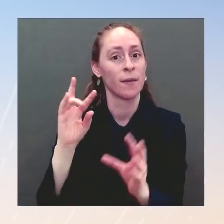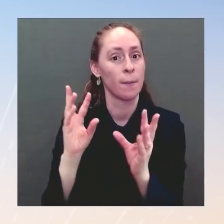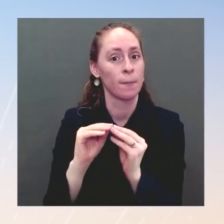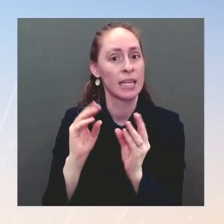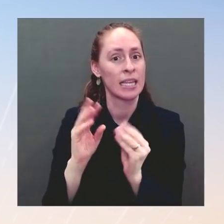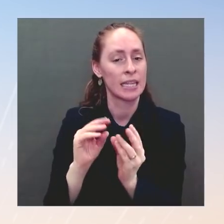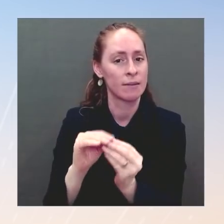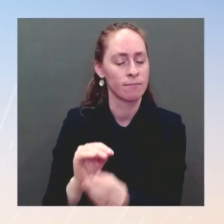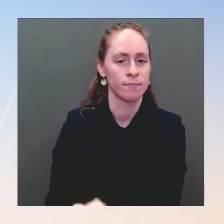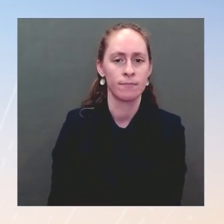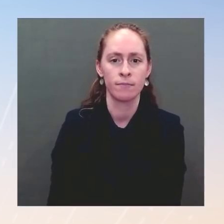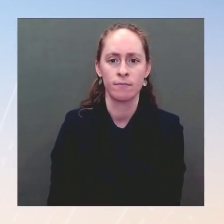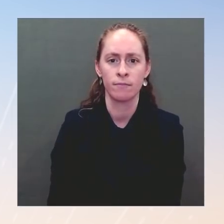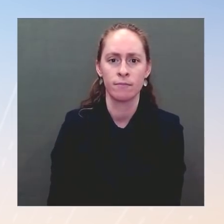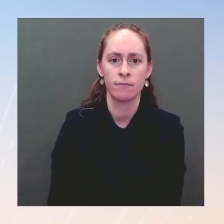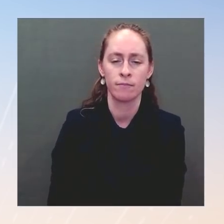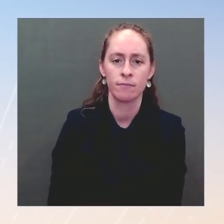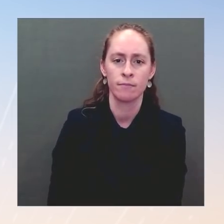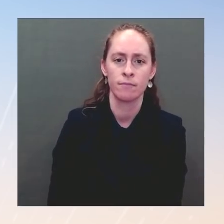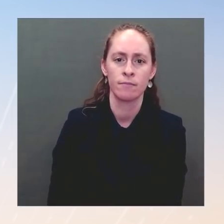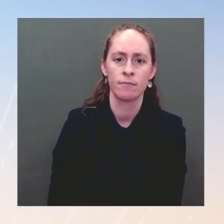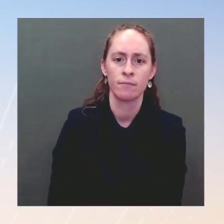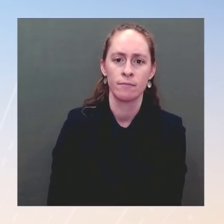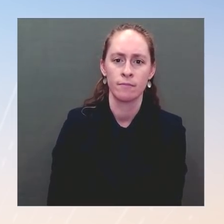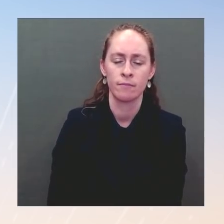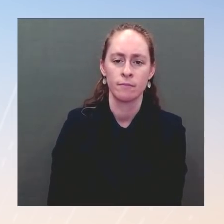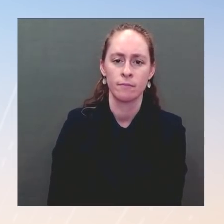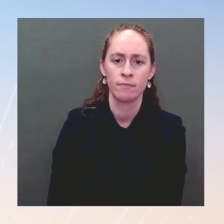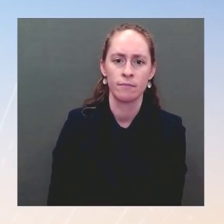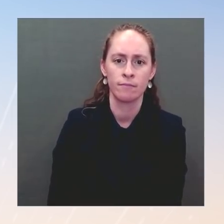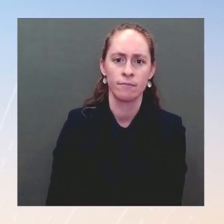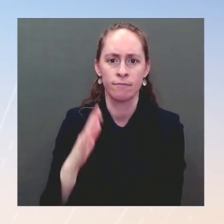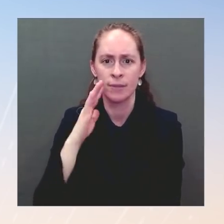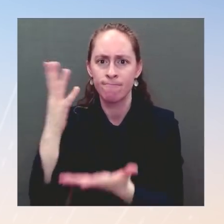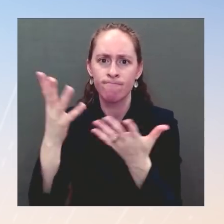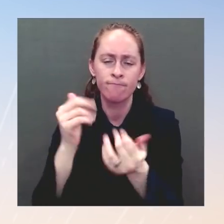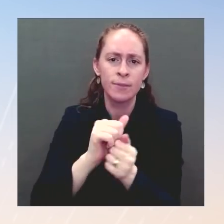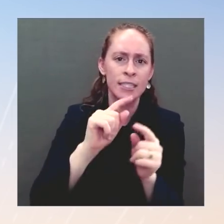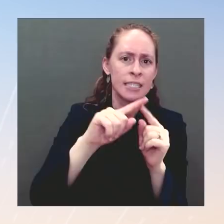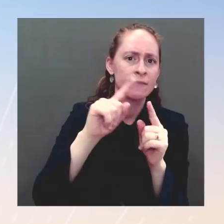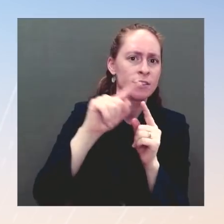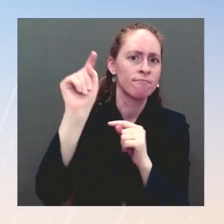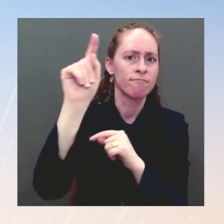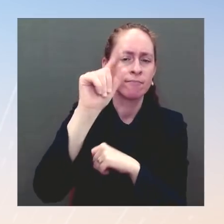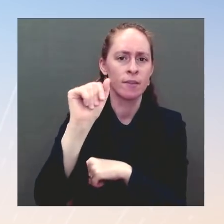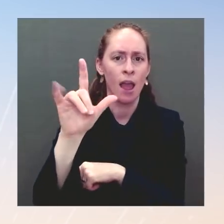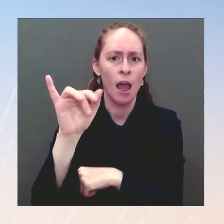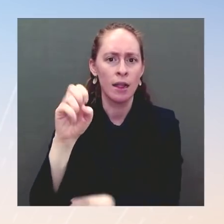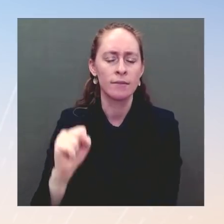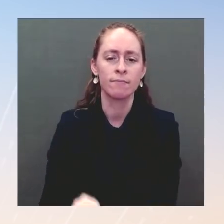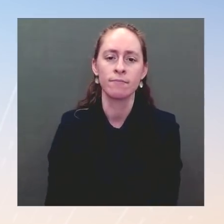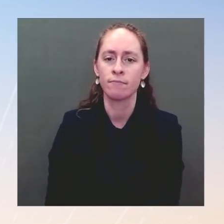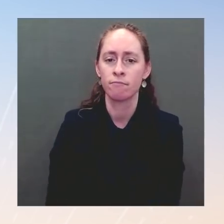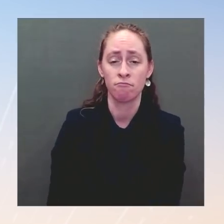The Press: Is any consideration whatsoever being given to some kind of last-ditch outreach to the Russians, either from the President or him